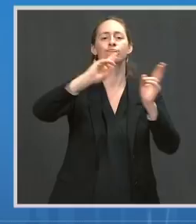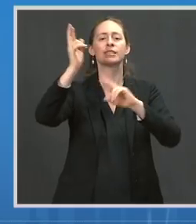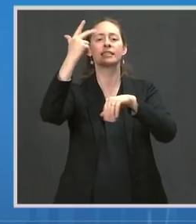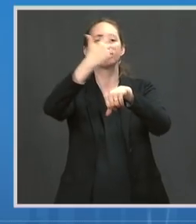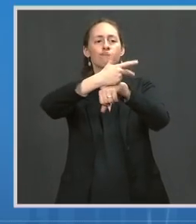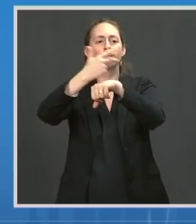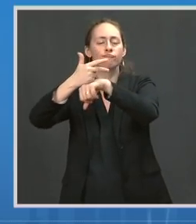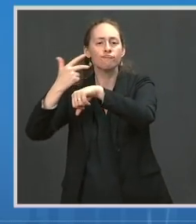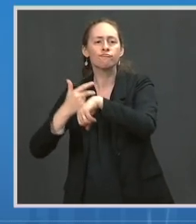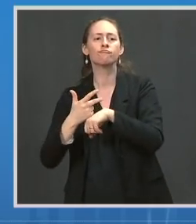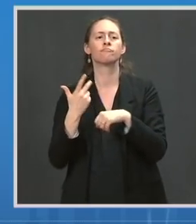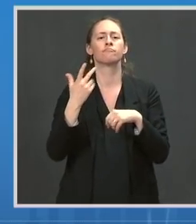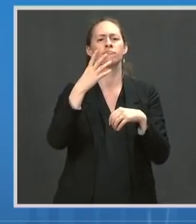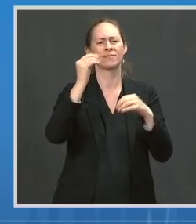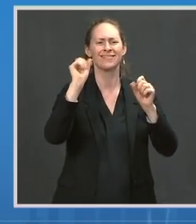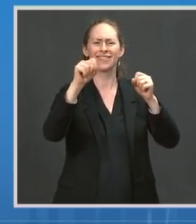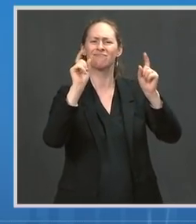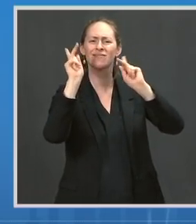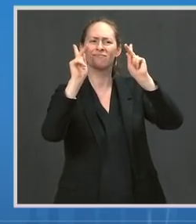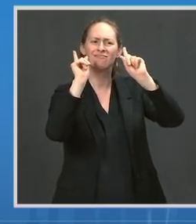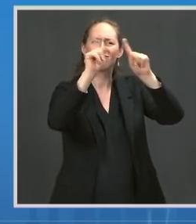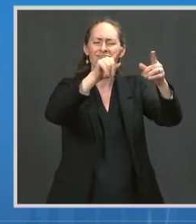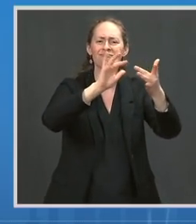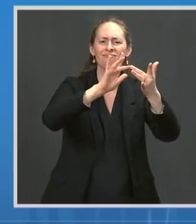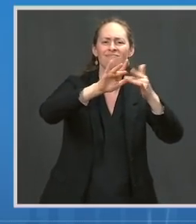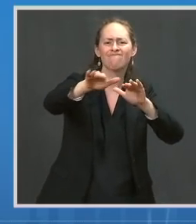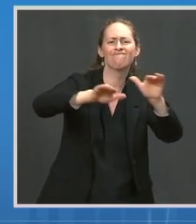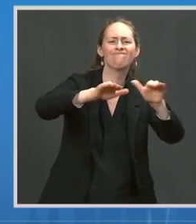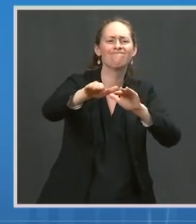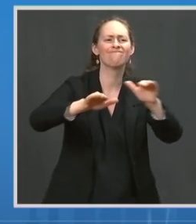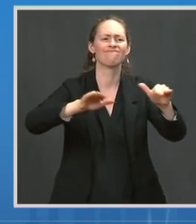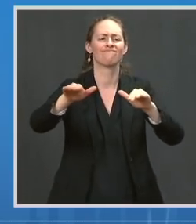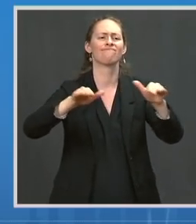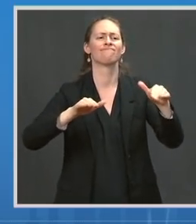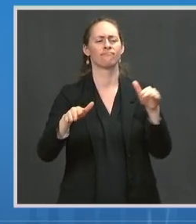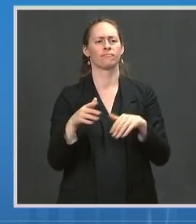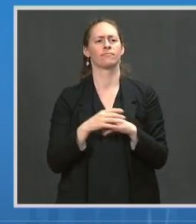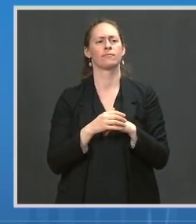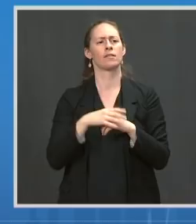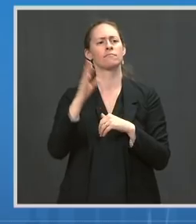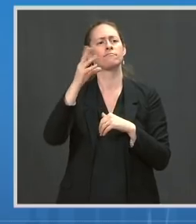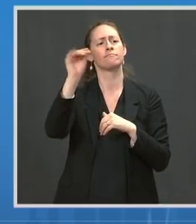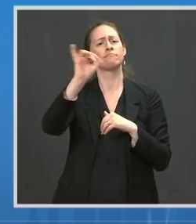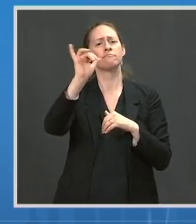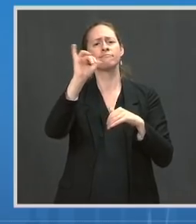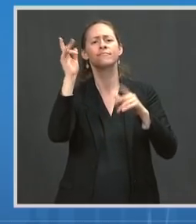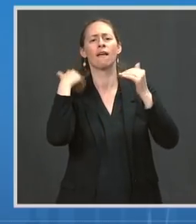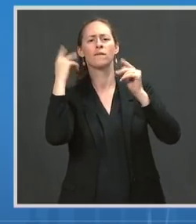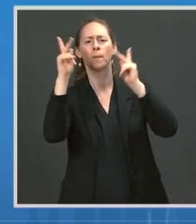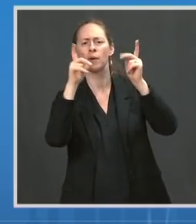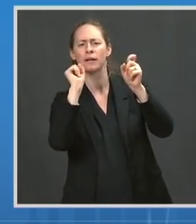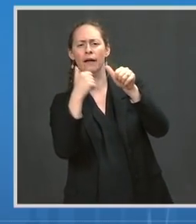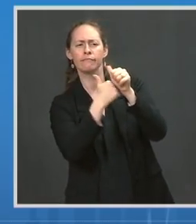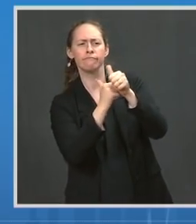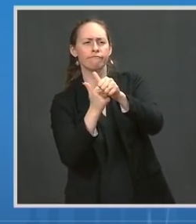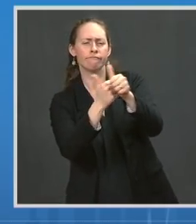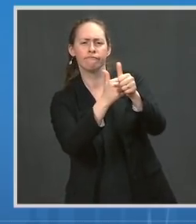expanded testing, contact tracing, PPE access, and treatment; increased preventive health services